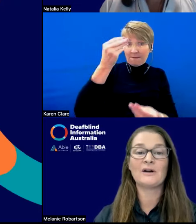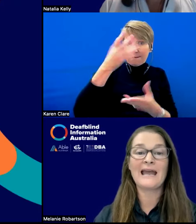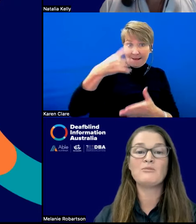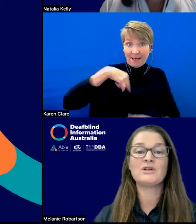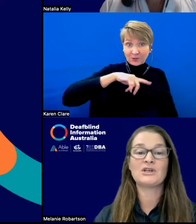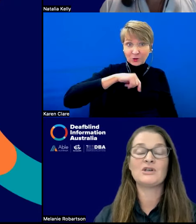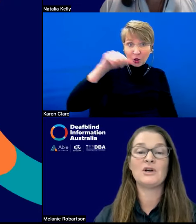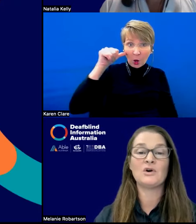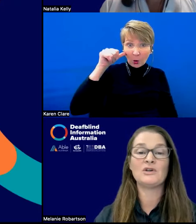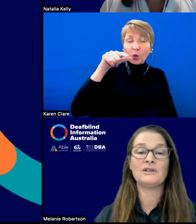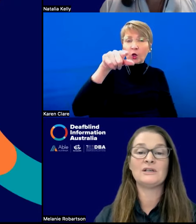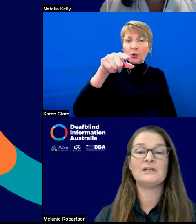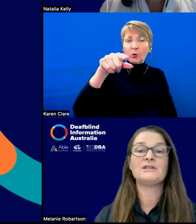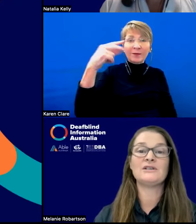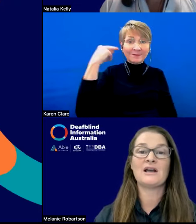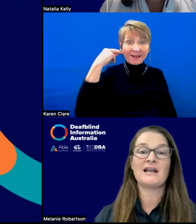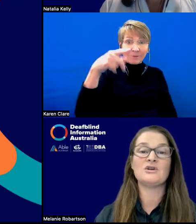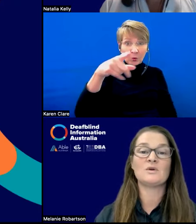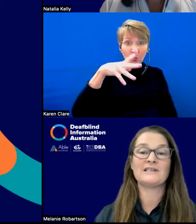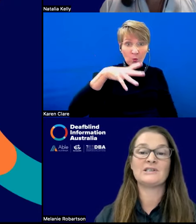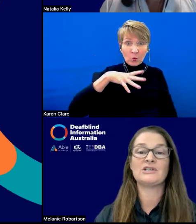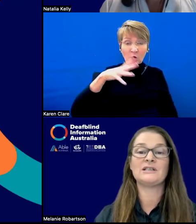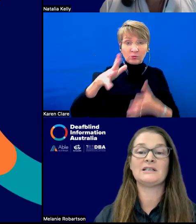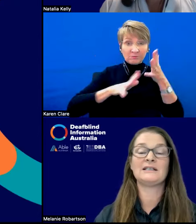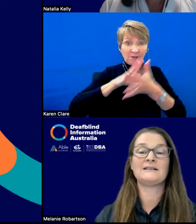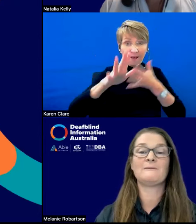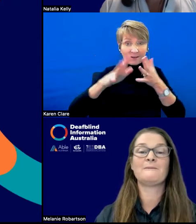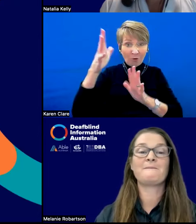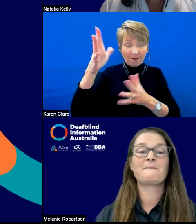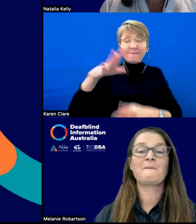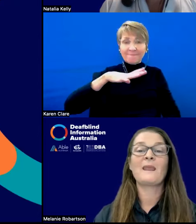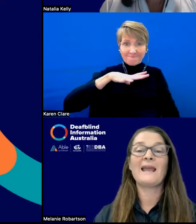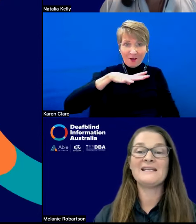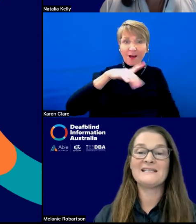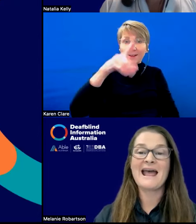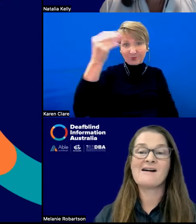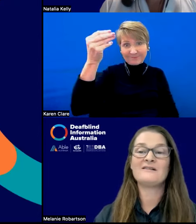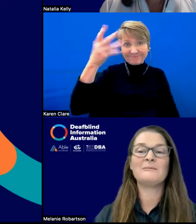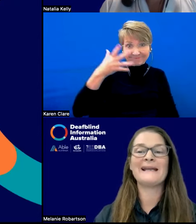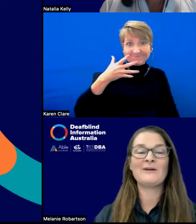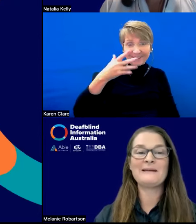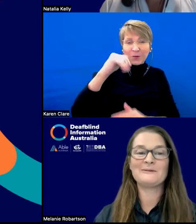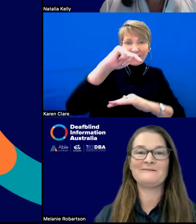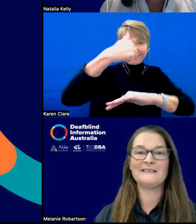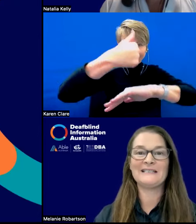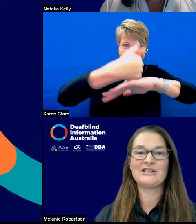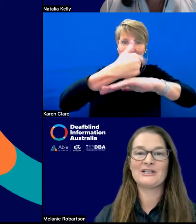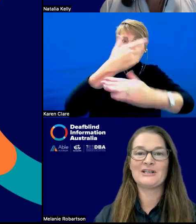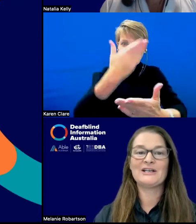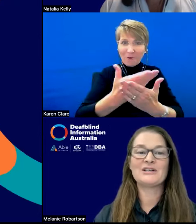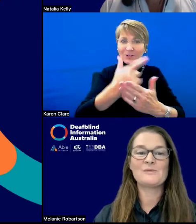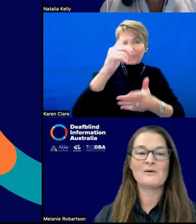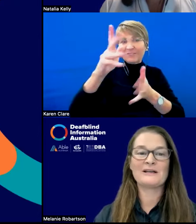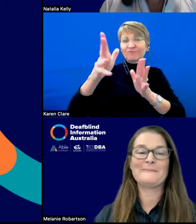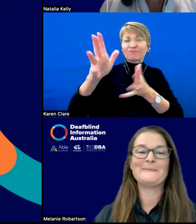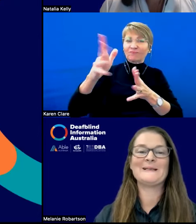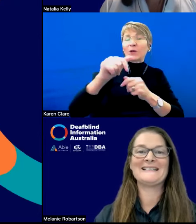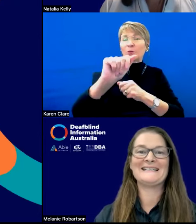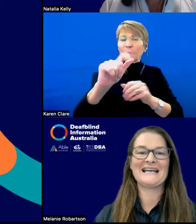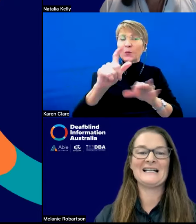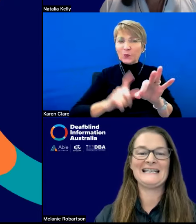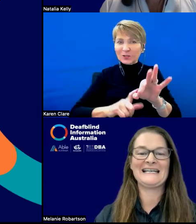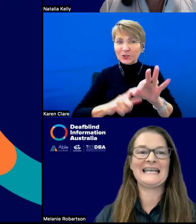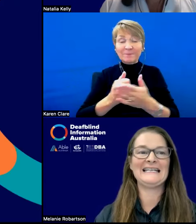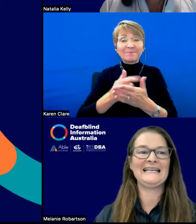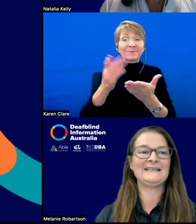your camera turned on to sign your question. It is now my great privilege to welcome Natalia Kelly.